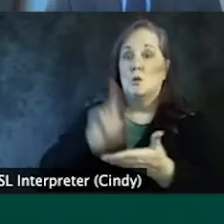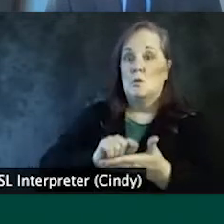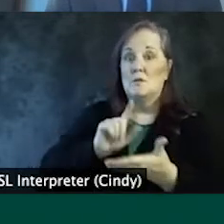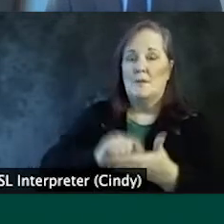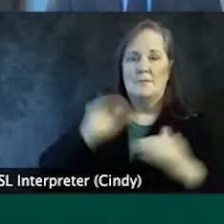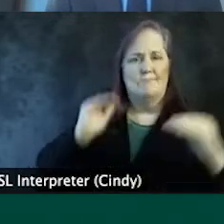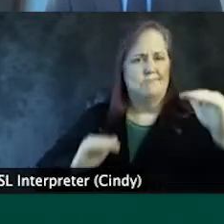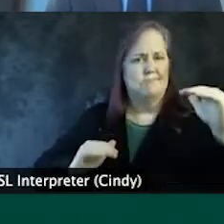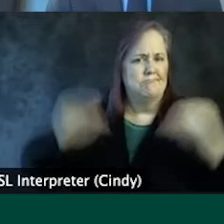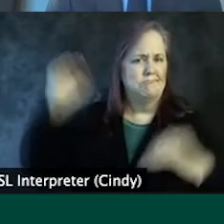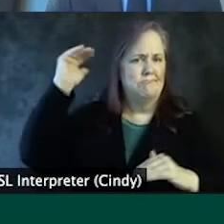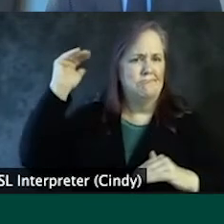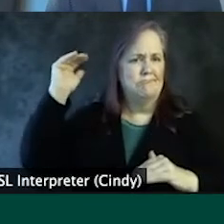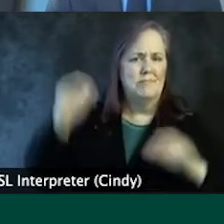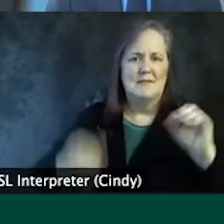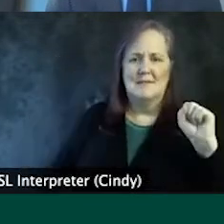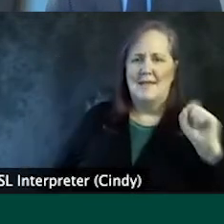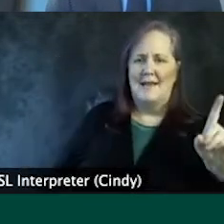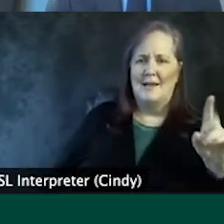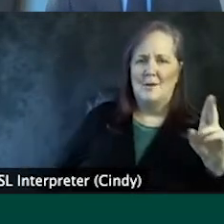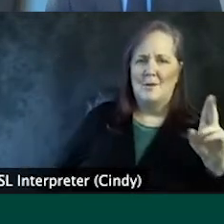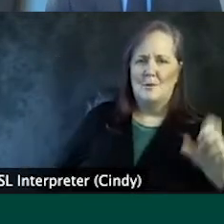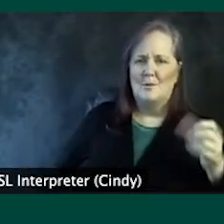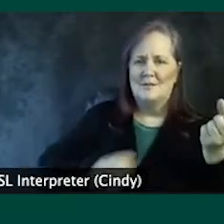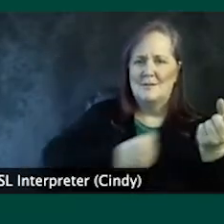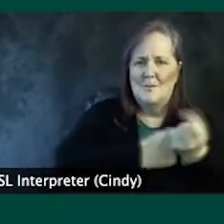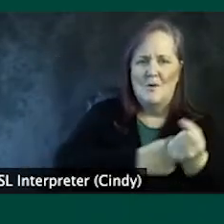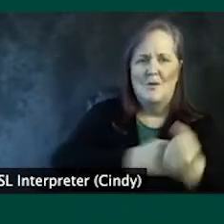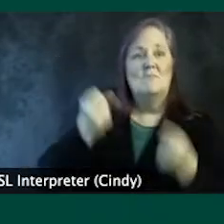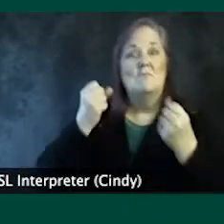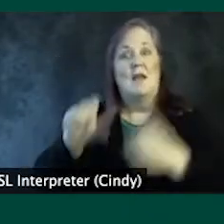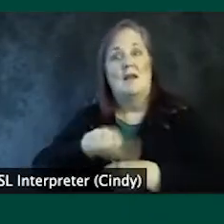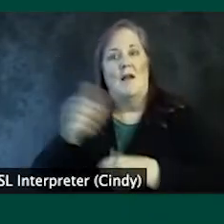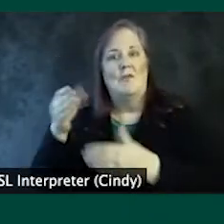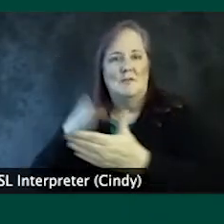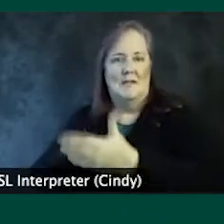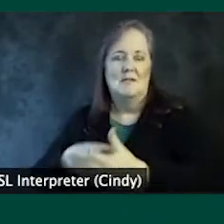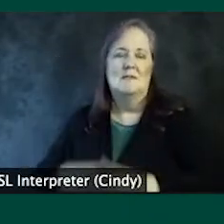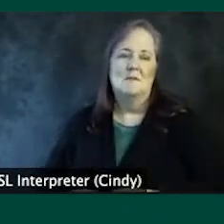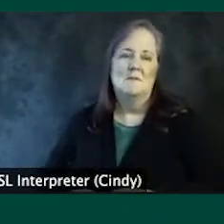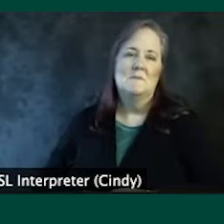I don't have the specific definition in front of me. Does some of this money go to firefighters or firefighting?